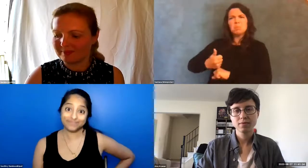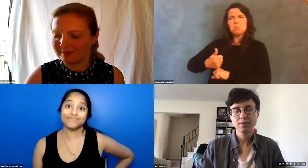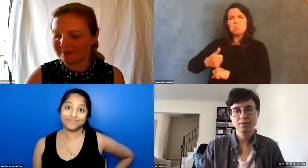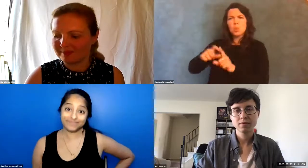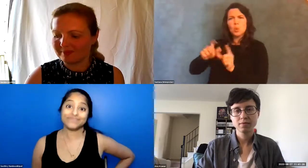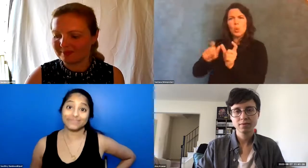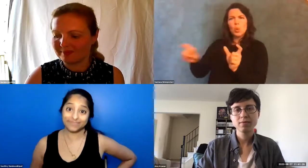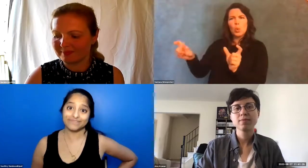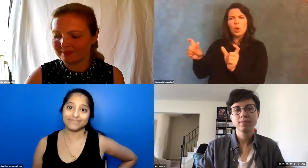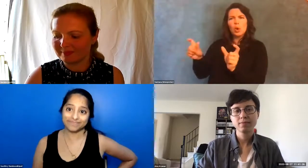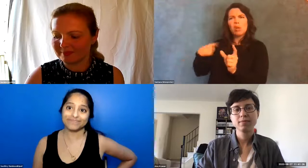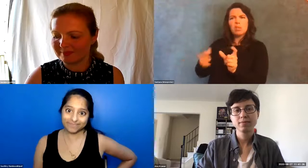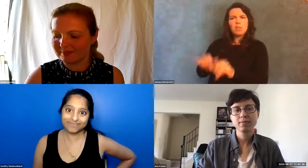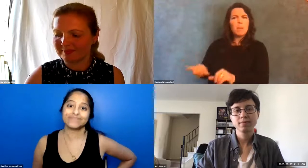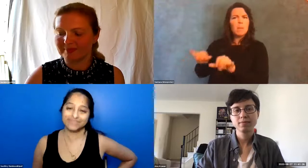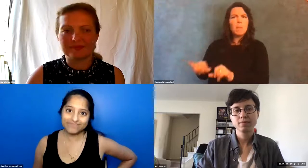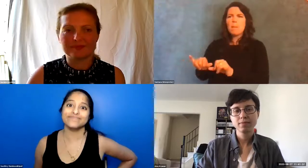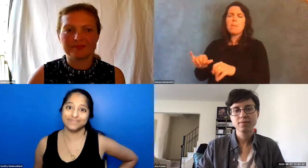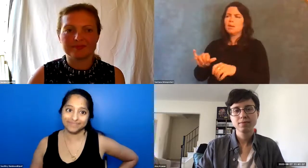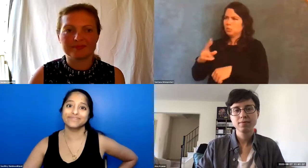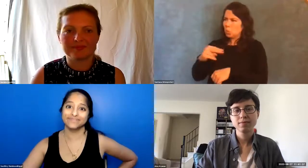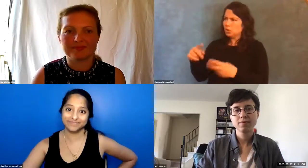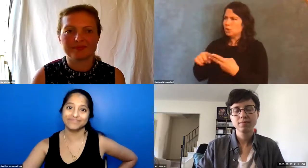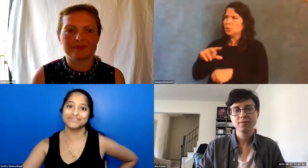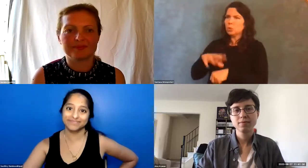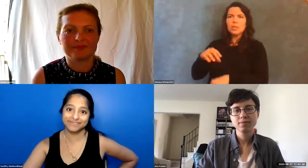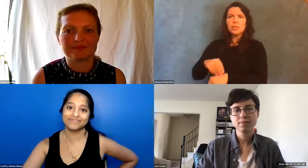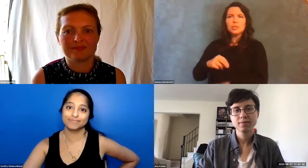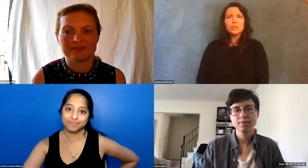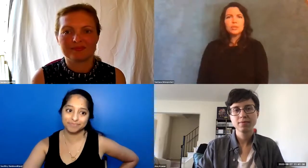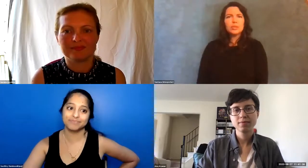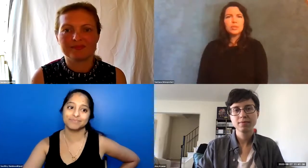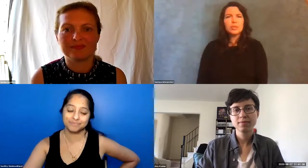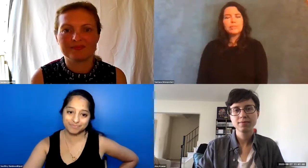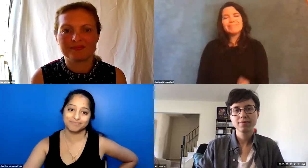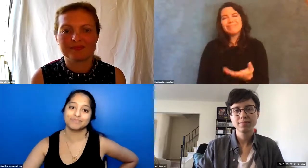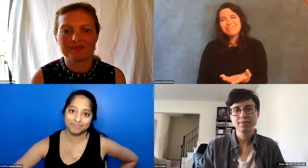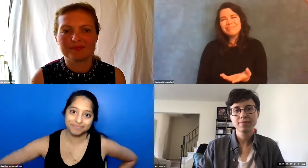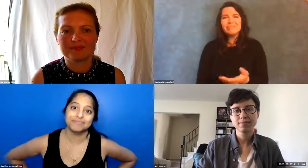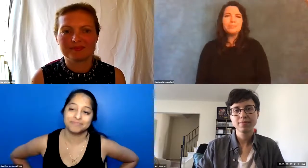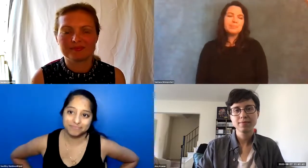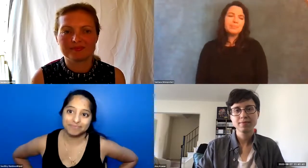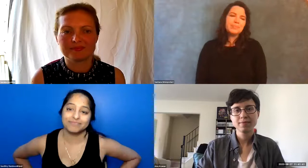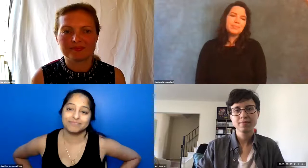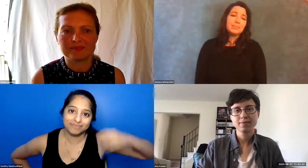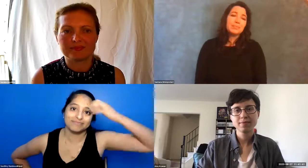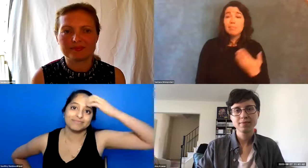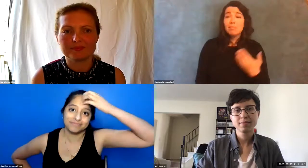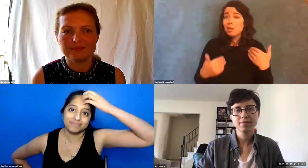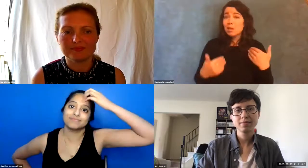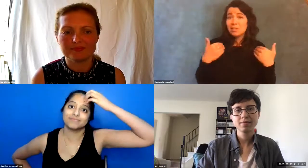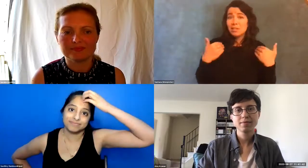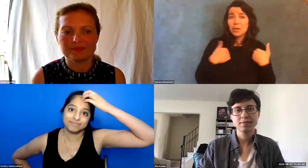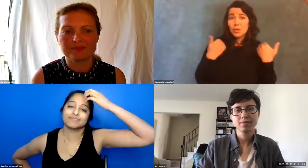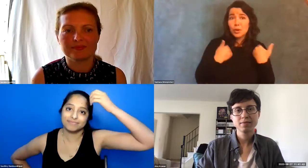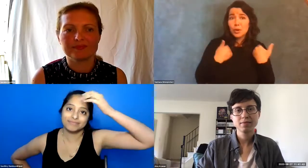As Norwegian and Swedish do. And you know -- younger speakers tend to impression